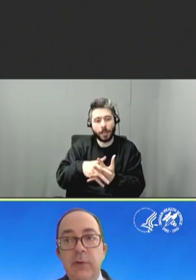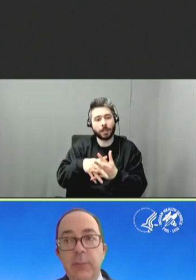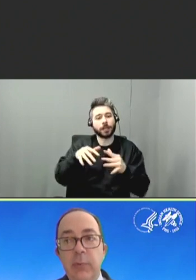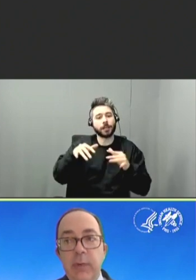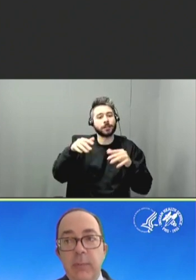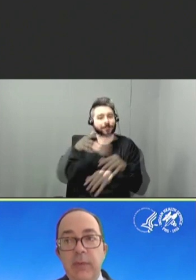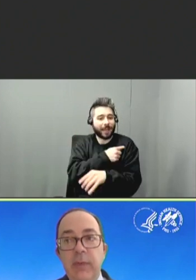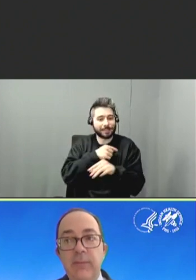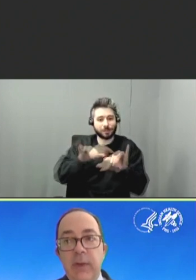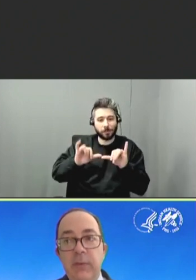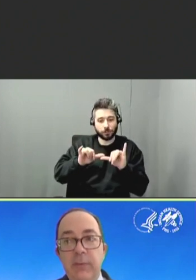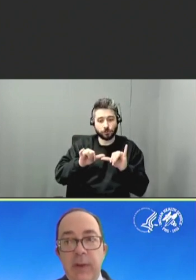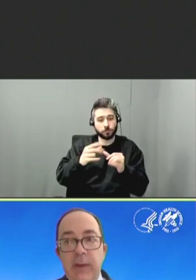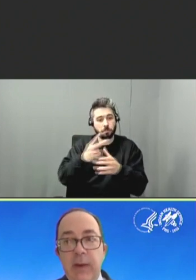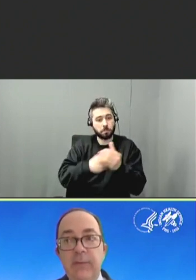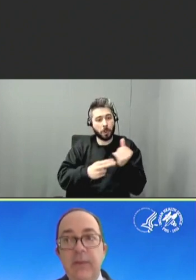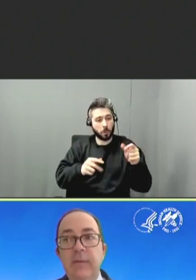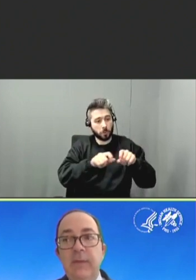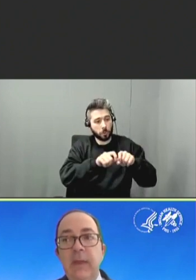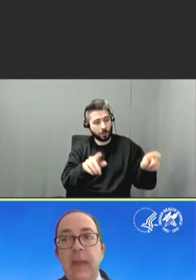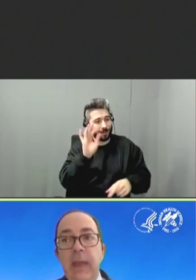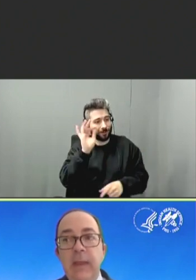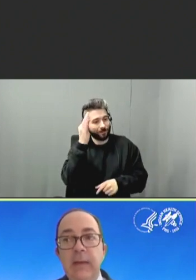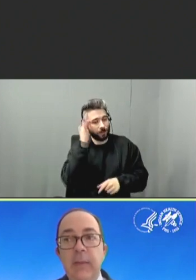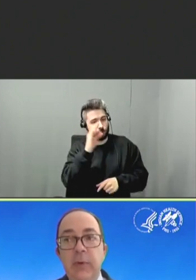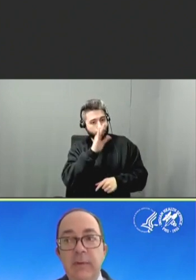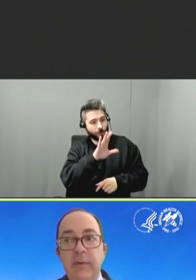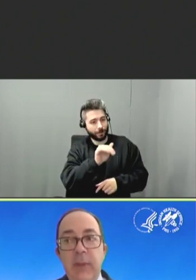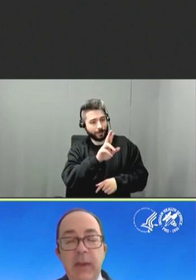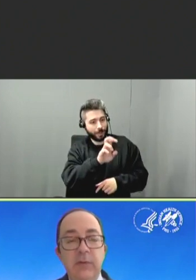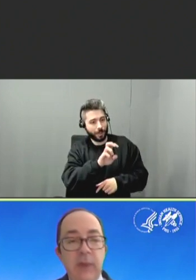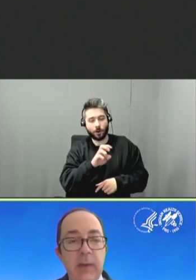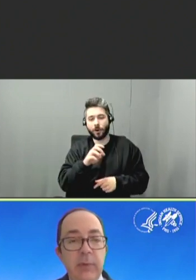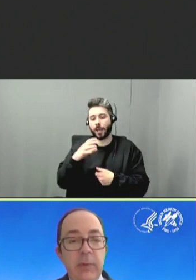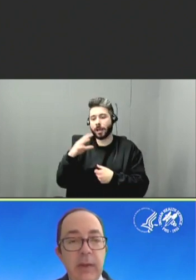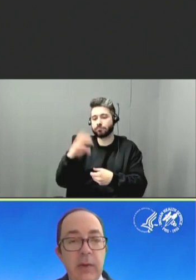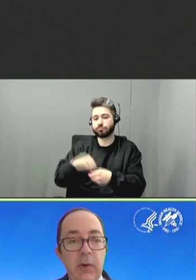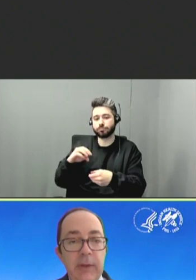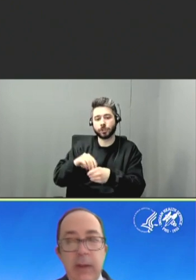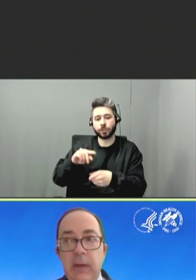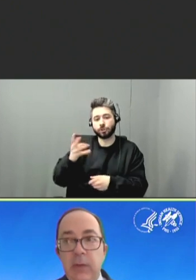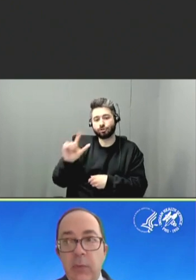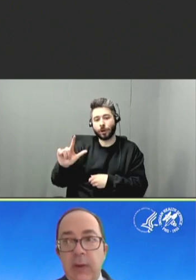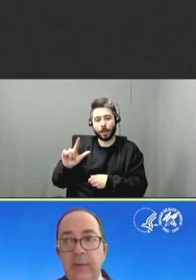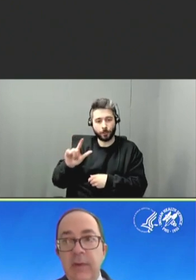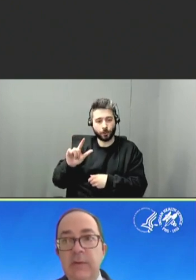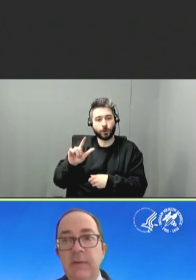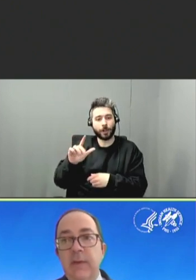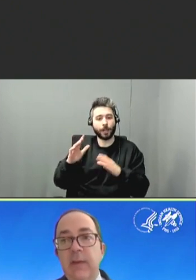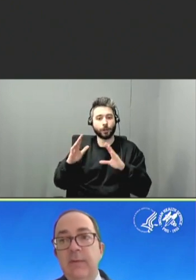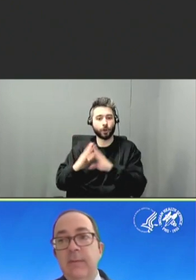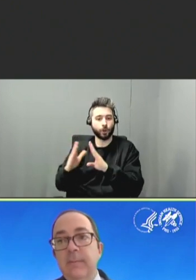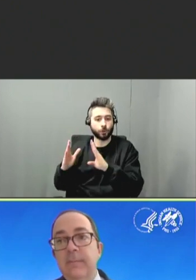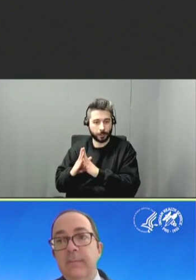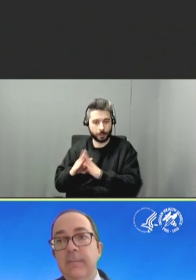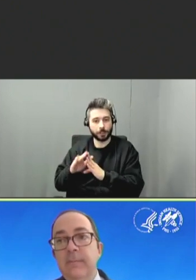are deployed both at federal direct care sites and at participating tribal and urban Indian organizations sites.